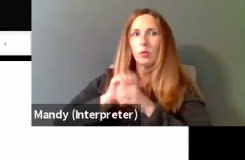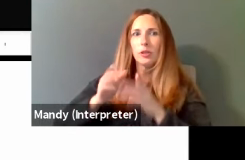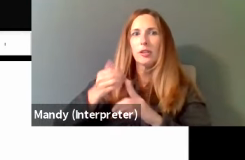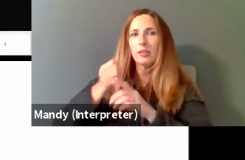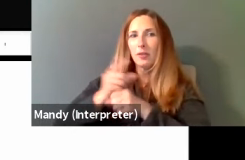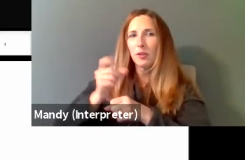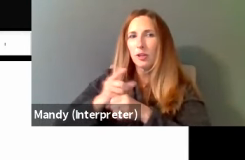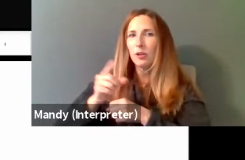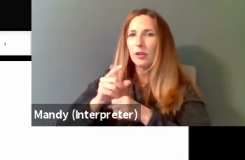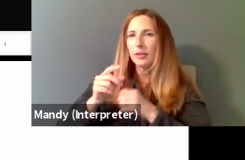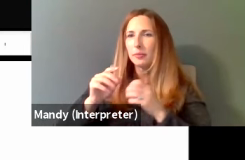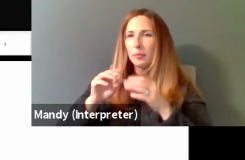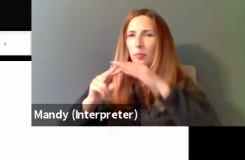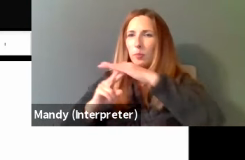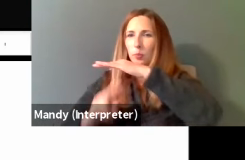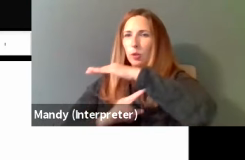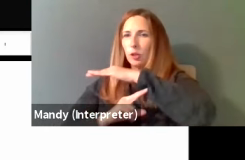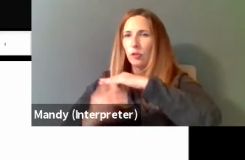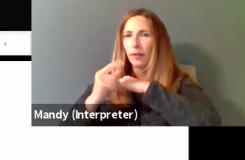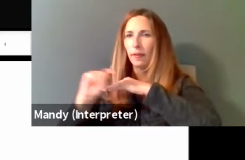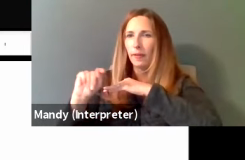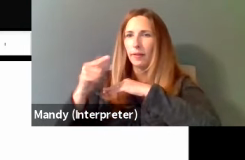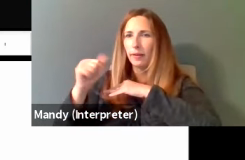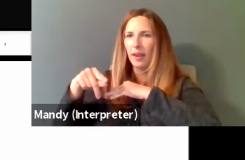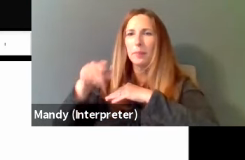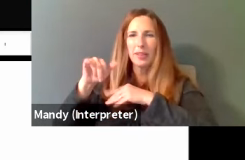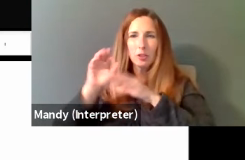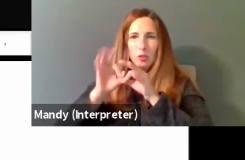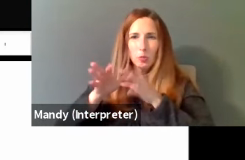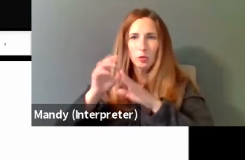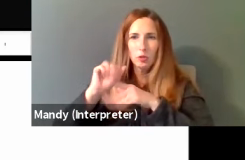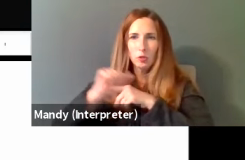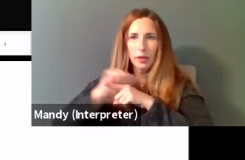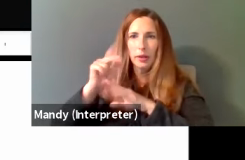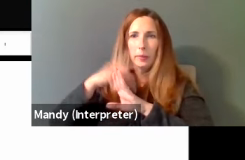interpreter training program, is a great thing to build into your language access plan.